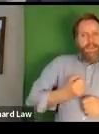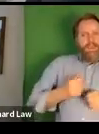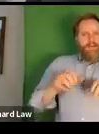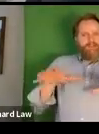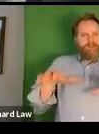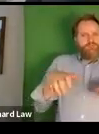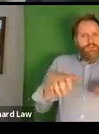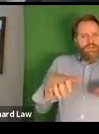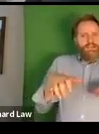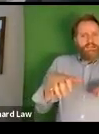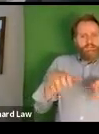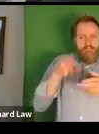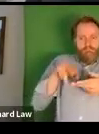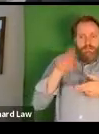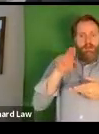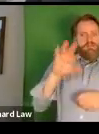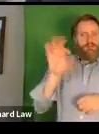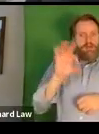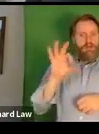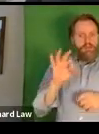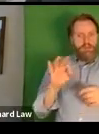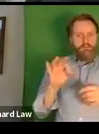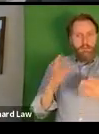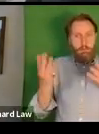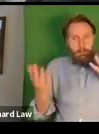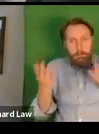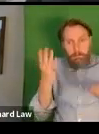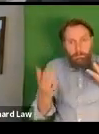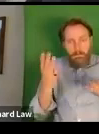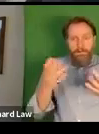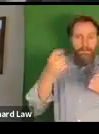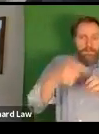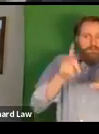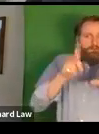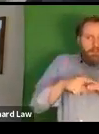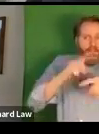to think about for years to come so the union's view is now is the time